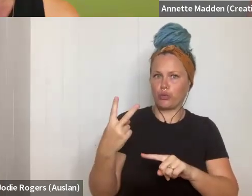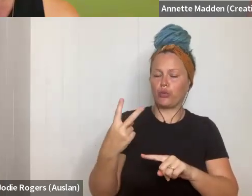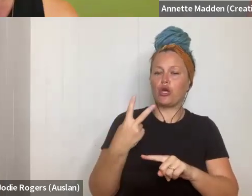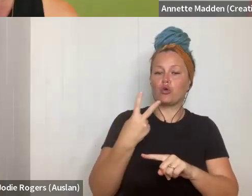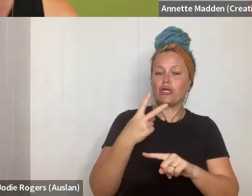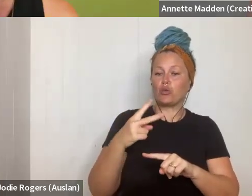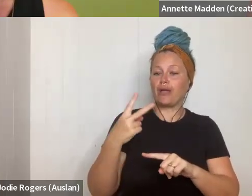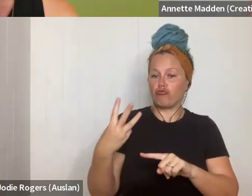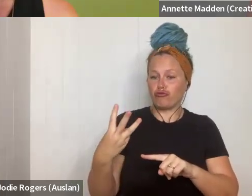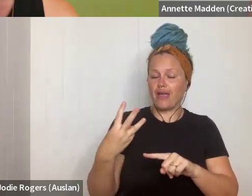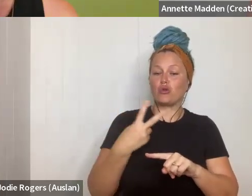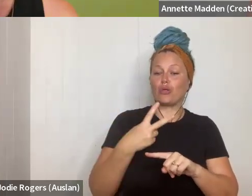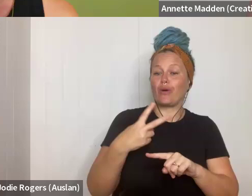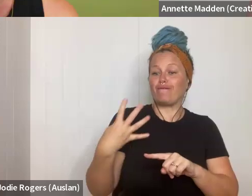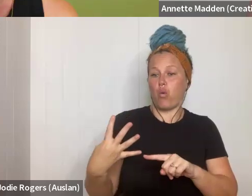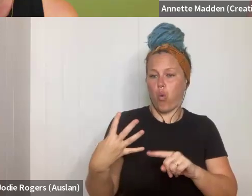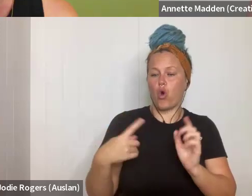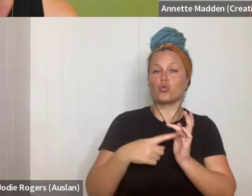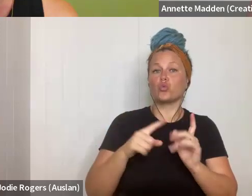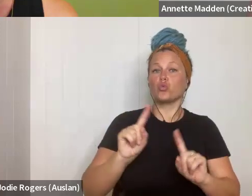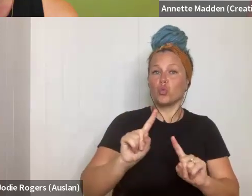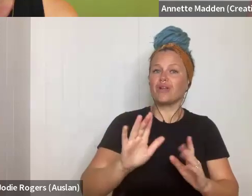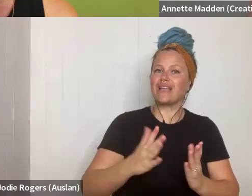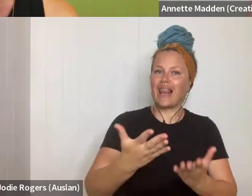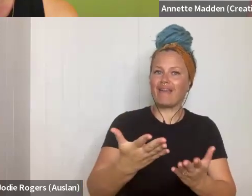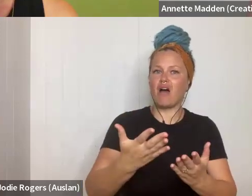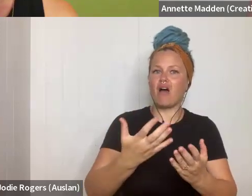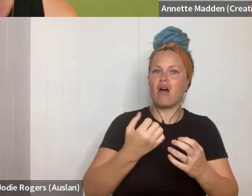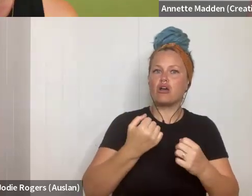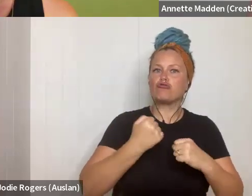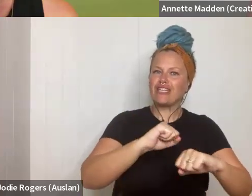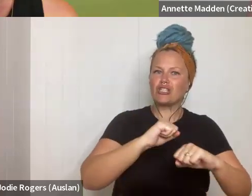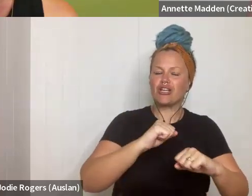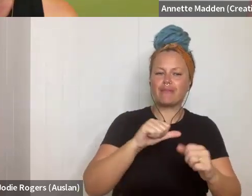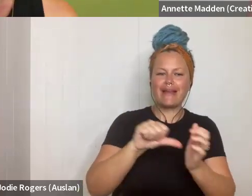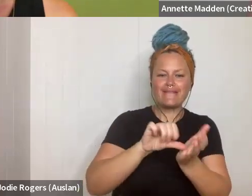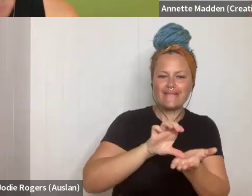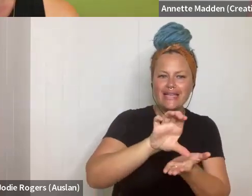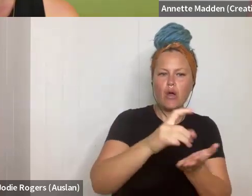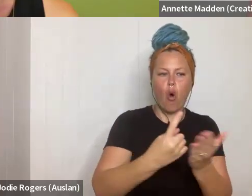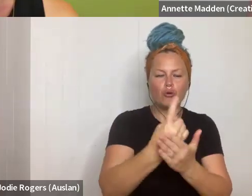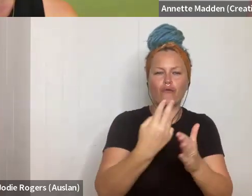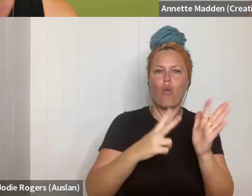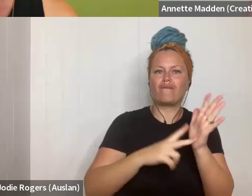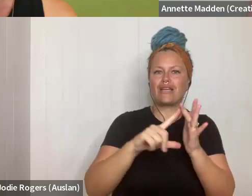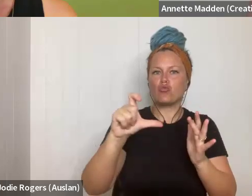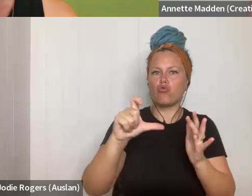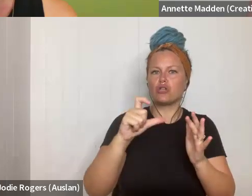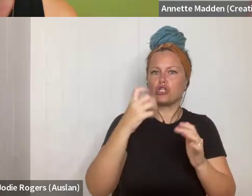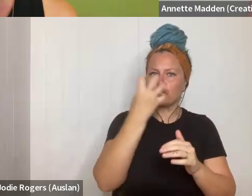, so we have been working together throughout 2022